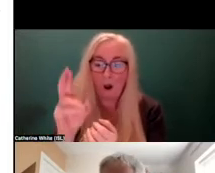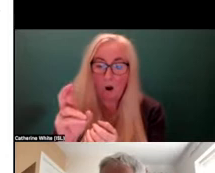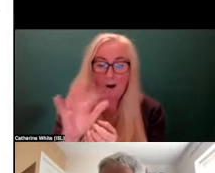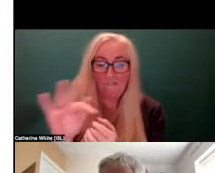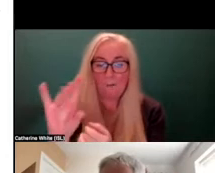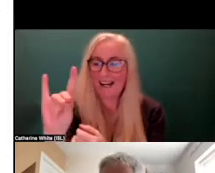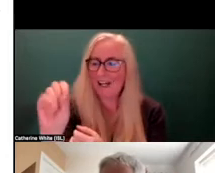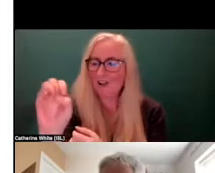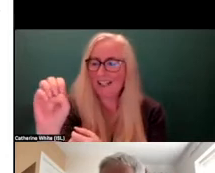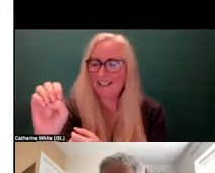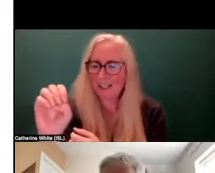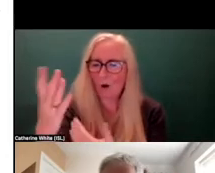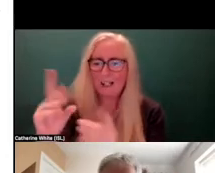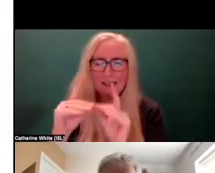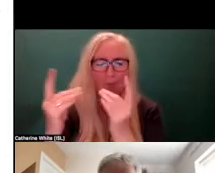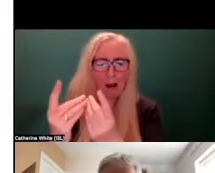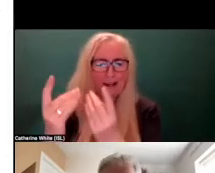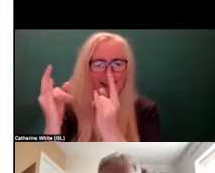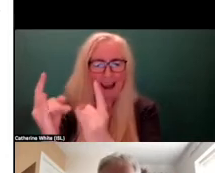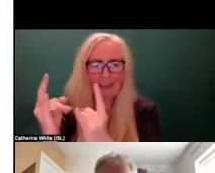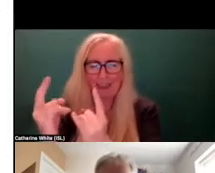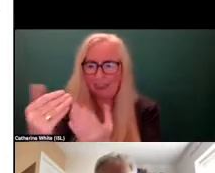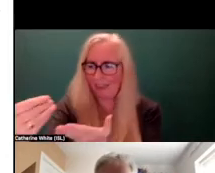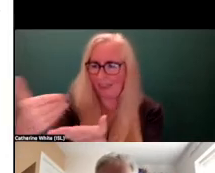whether or not it's coming in from the HSE or the Department of Health.